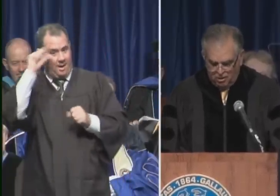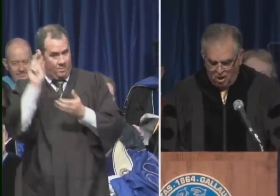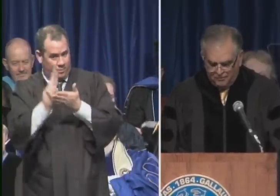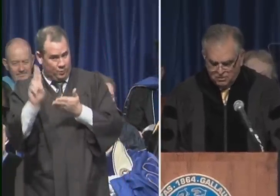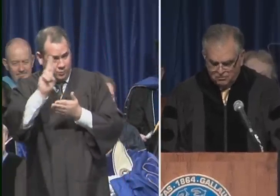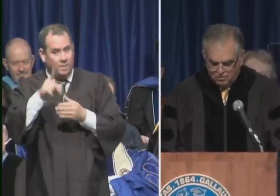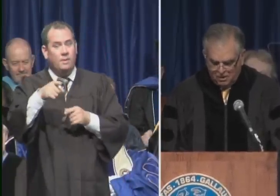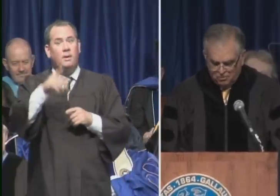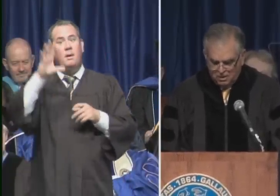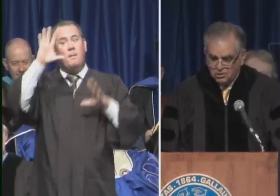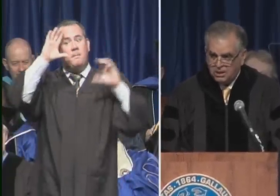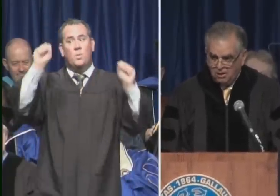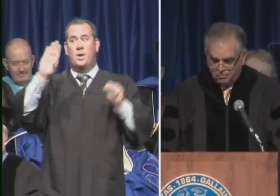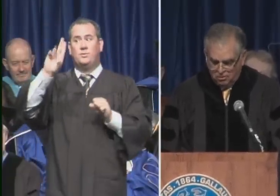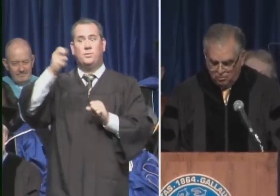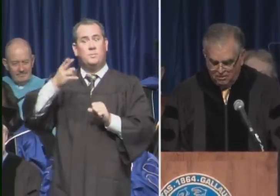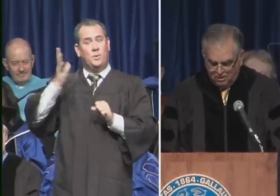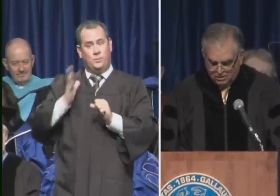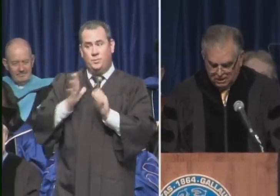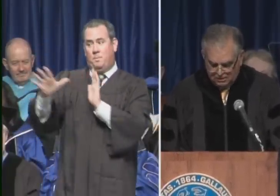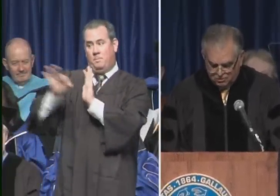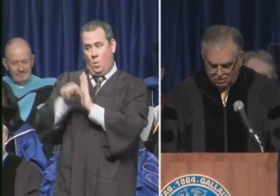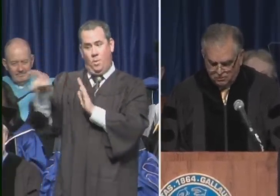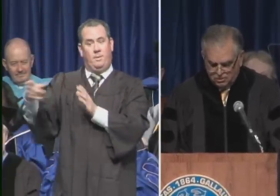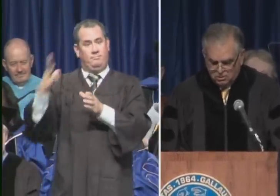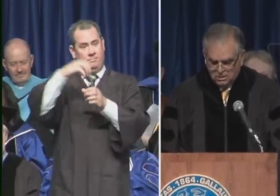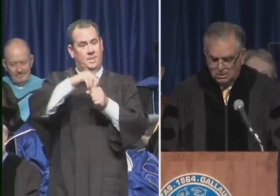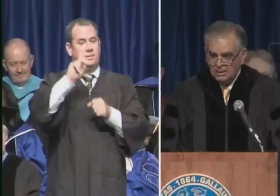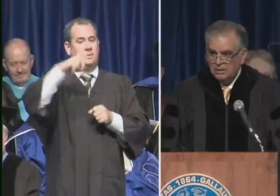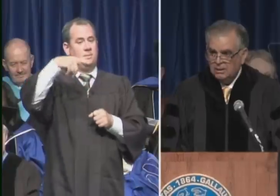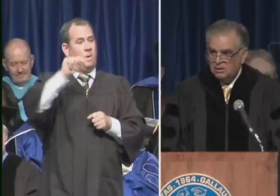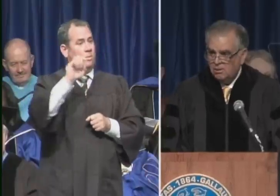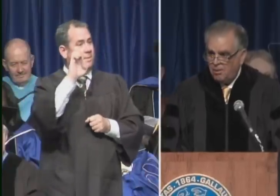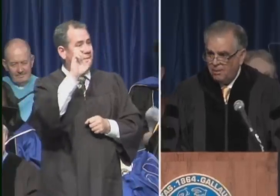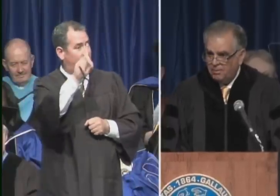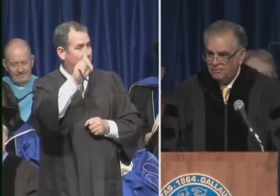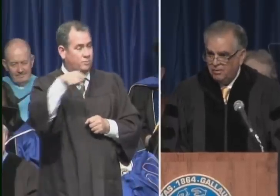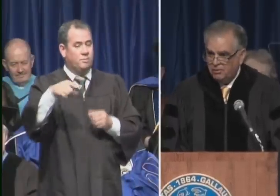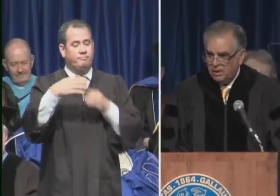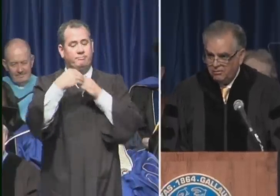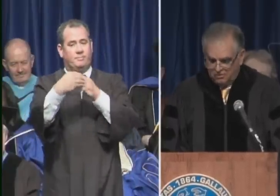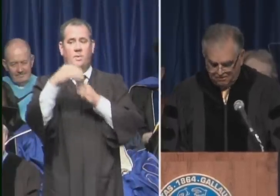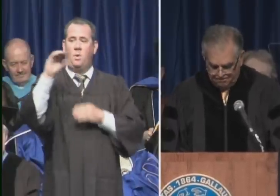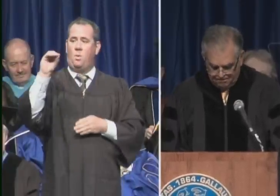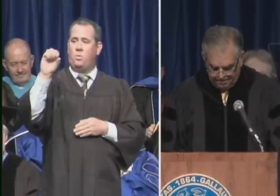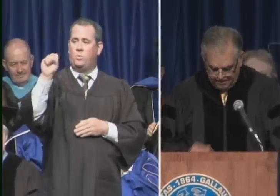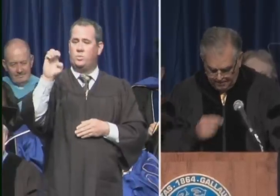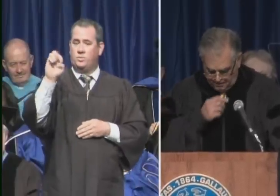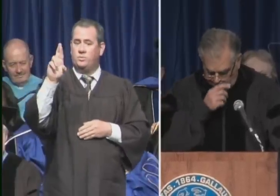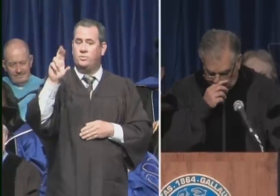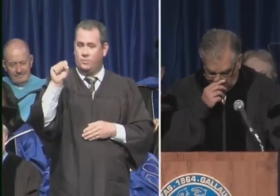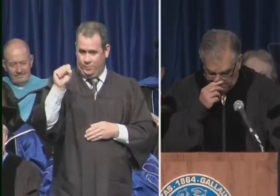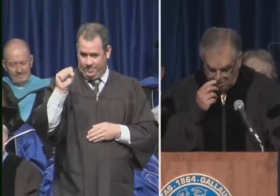of Special Education and Rehabilitative Services under the Department of Education.